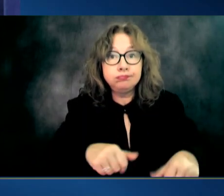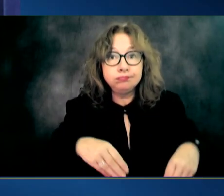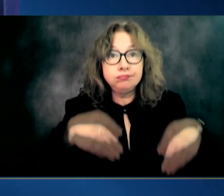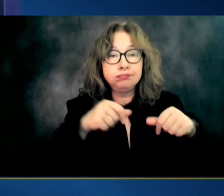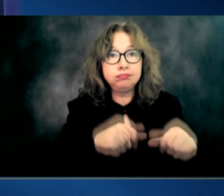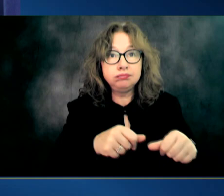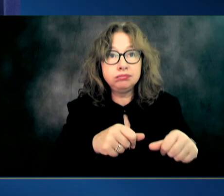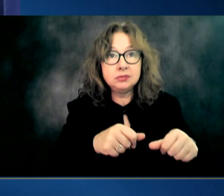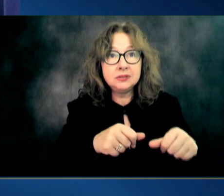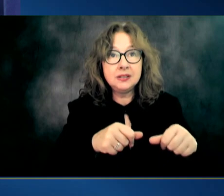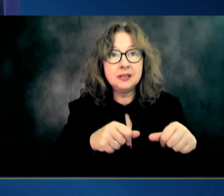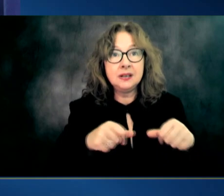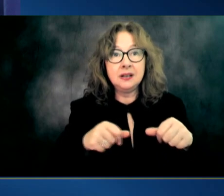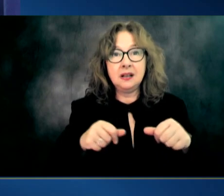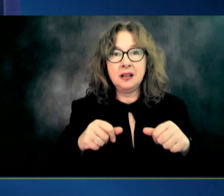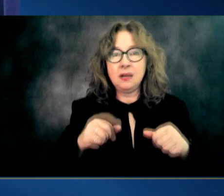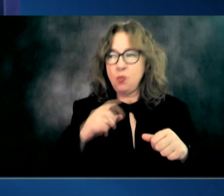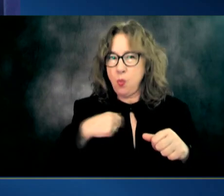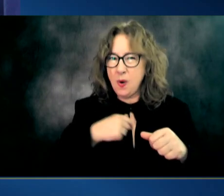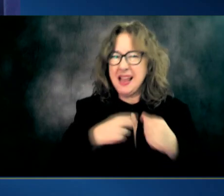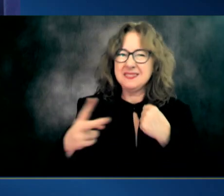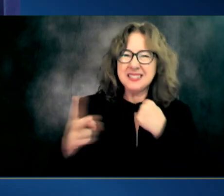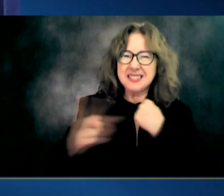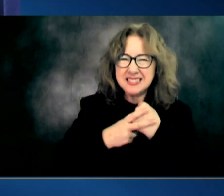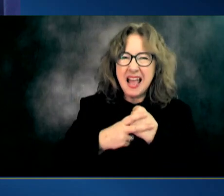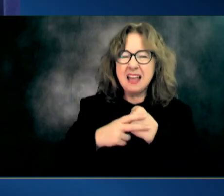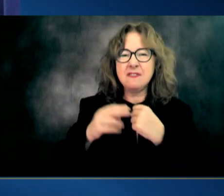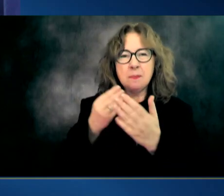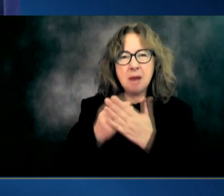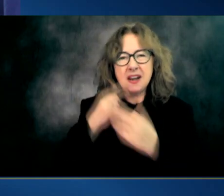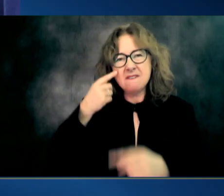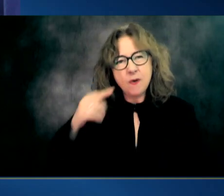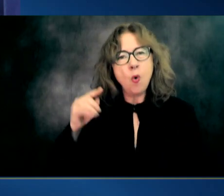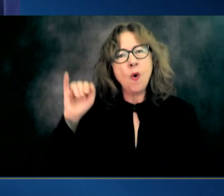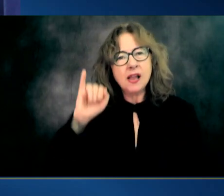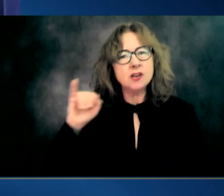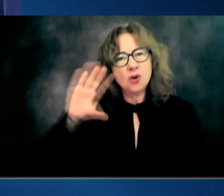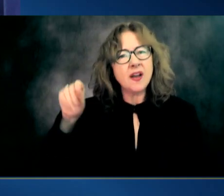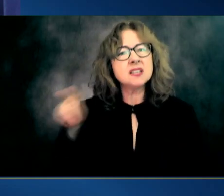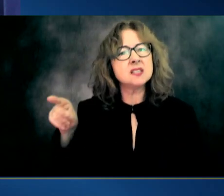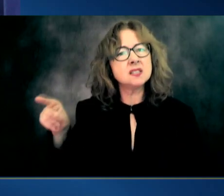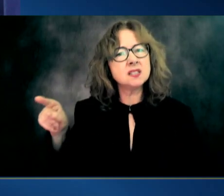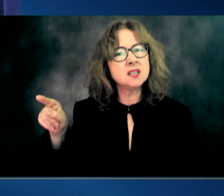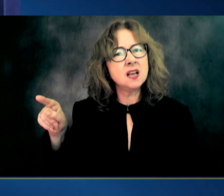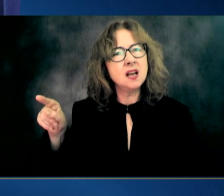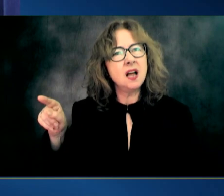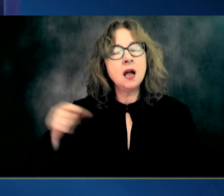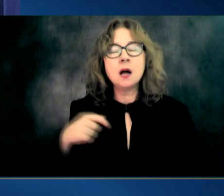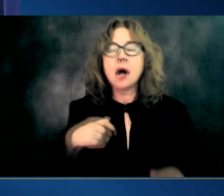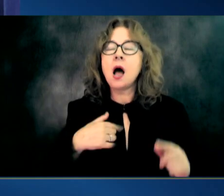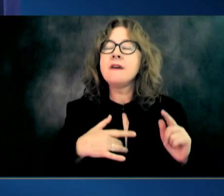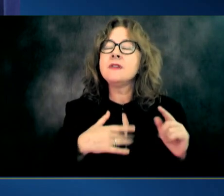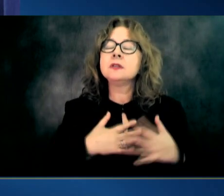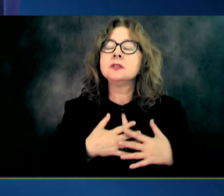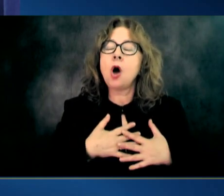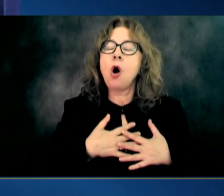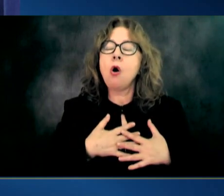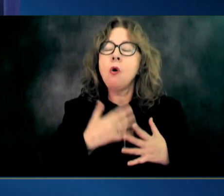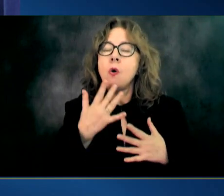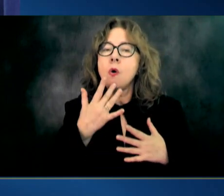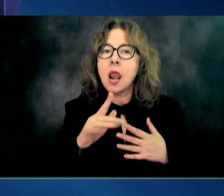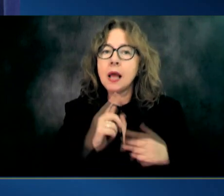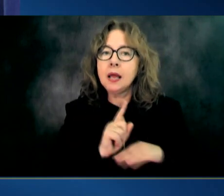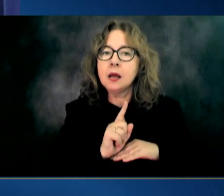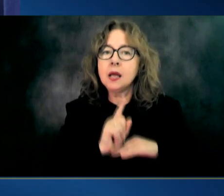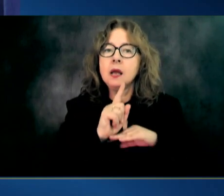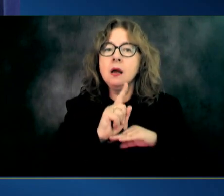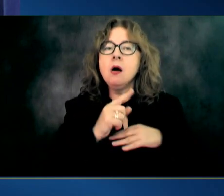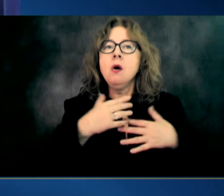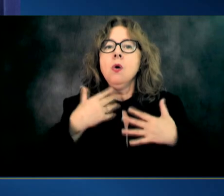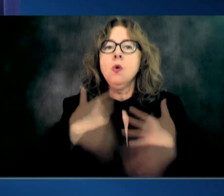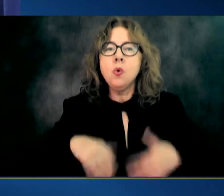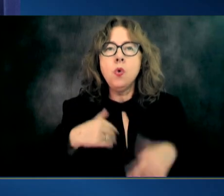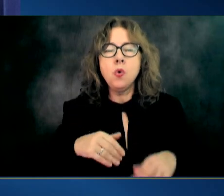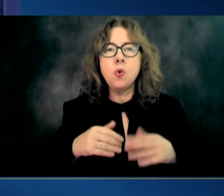insurers so much money. I feel like this -- I feel so privileged, so lucky. I mean 2020,